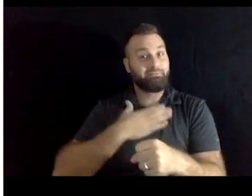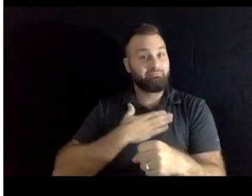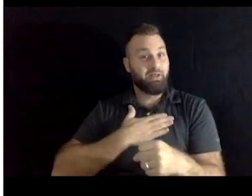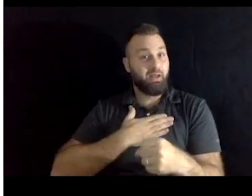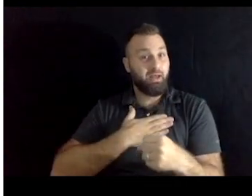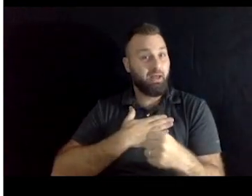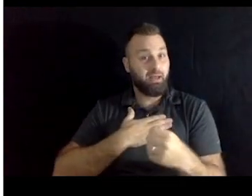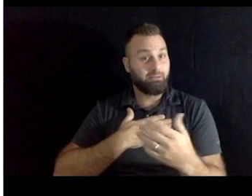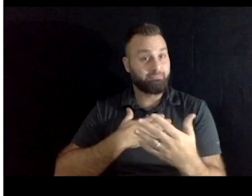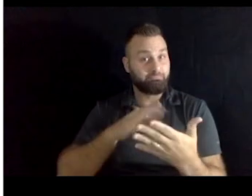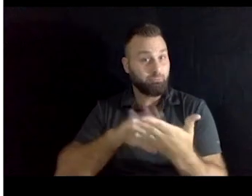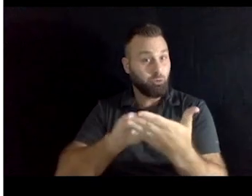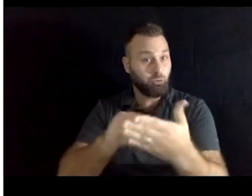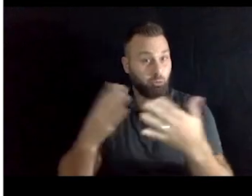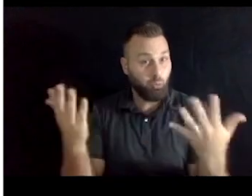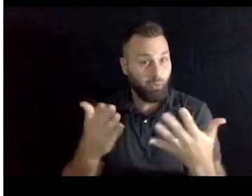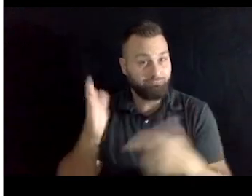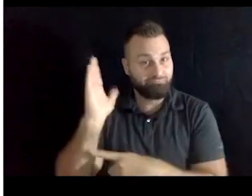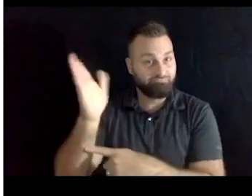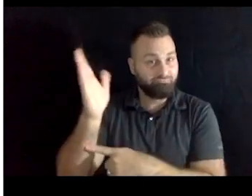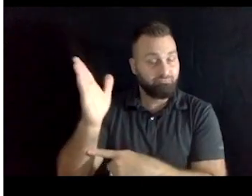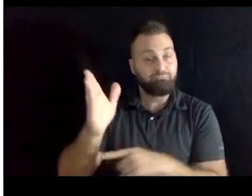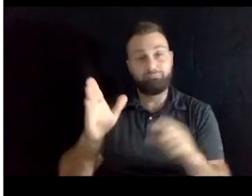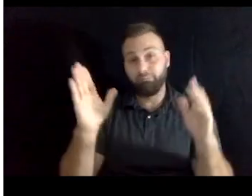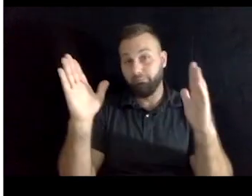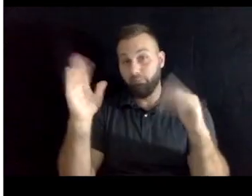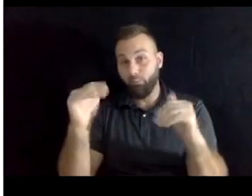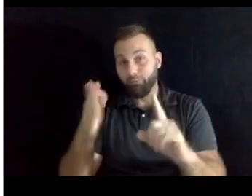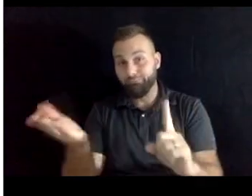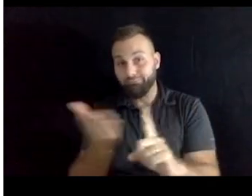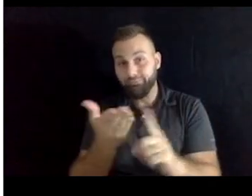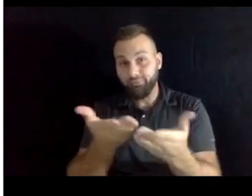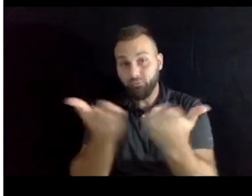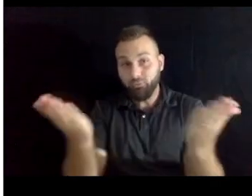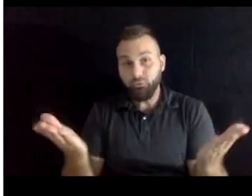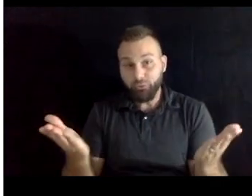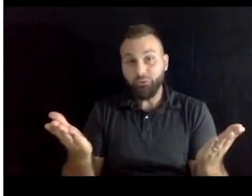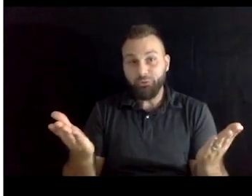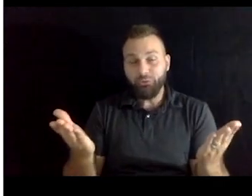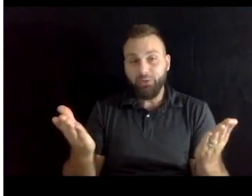These are things that hopefully I will convince you of as the night. As the talk goes on,